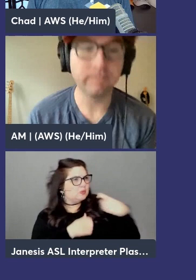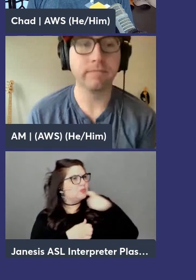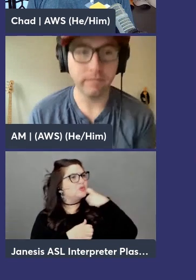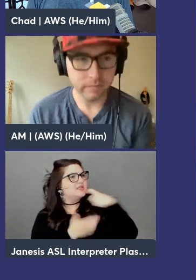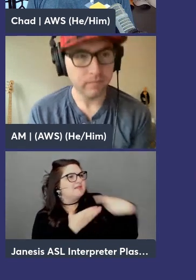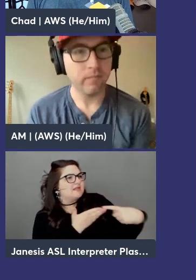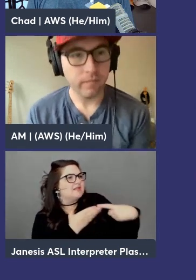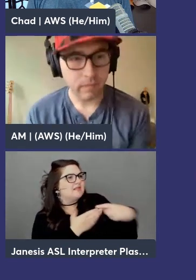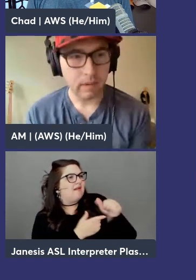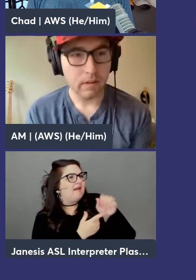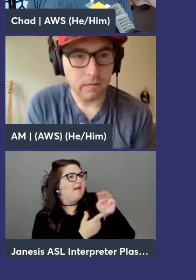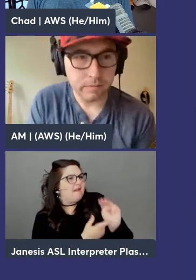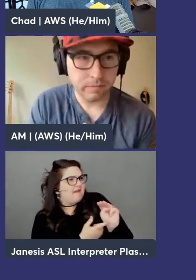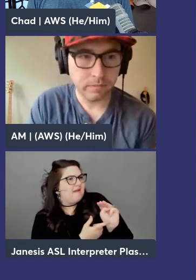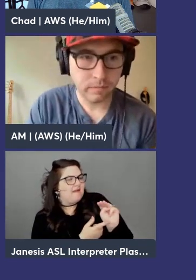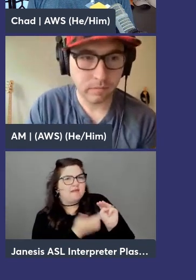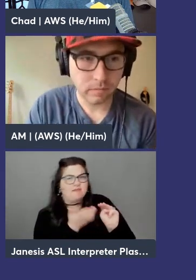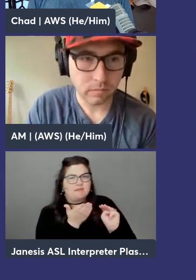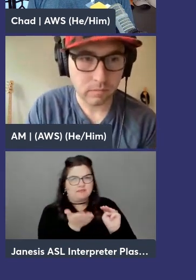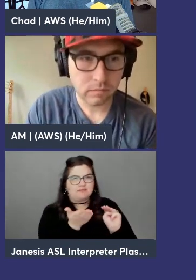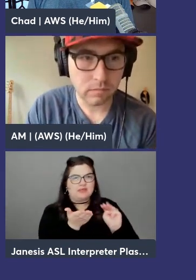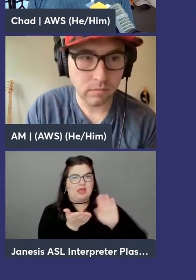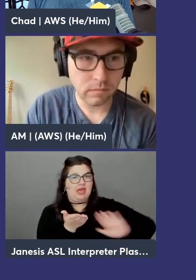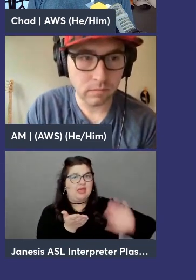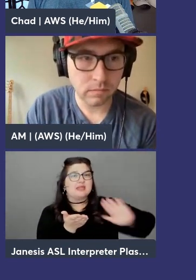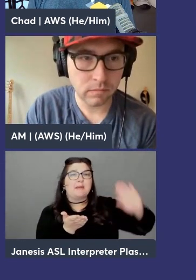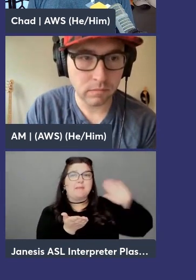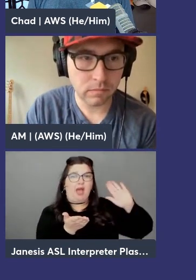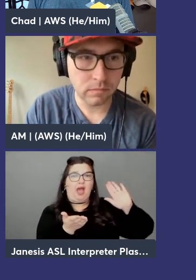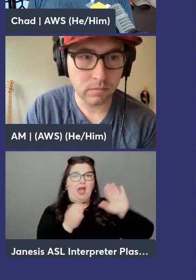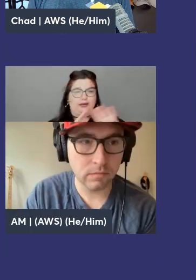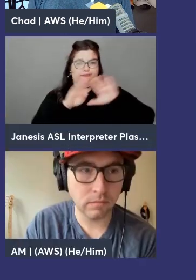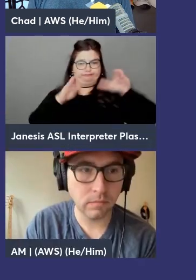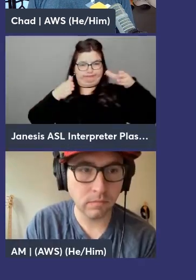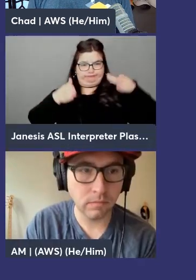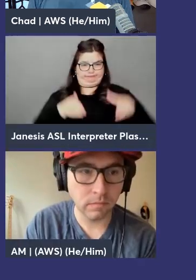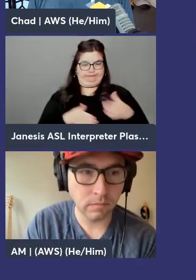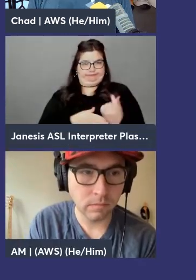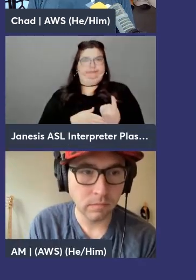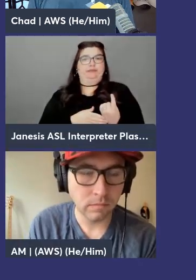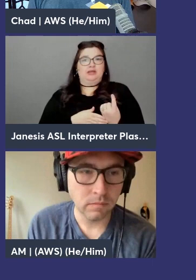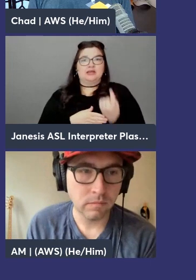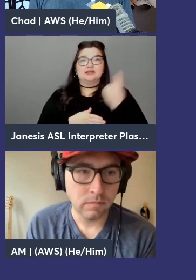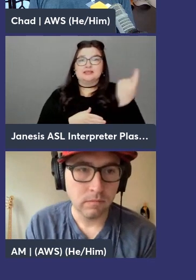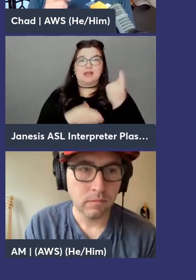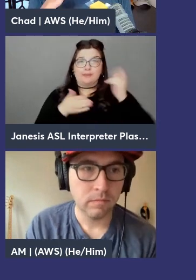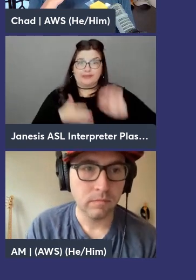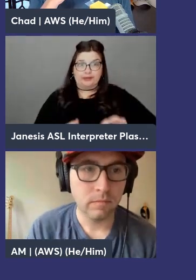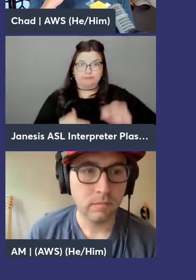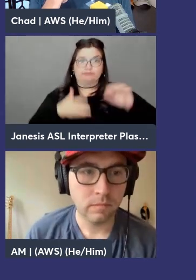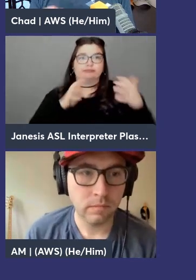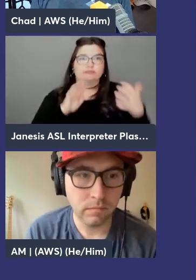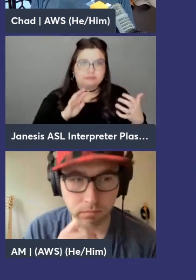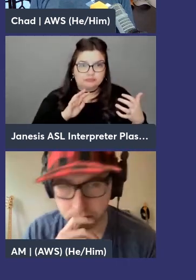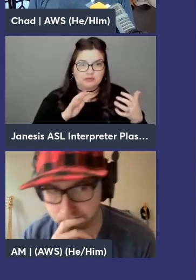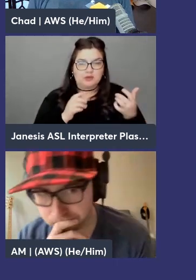The fact that in the past, we had a mono server, when something went wrong, you took the stock trace,